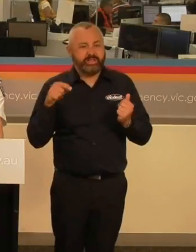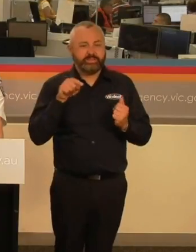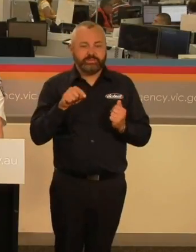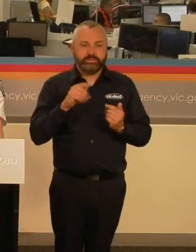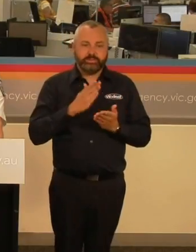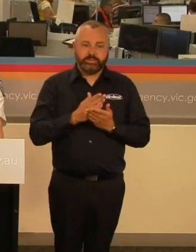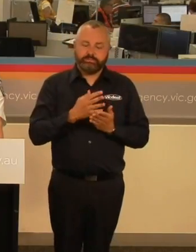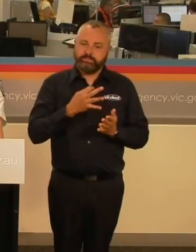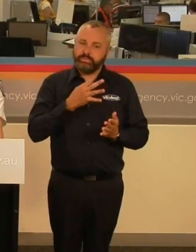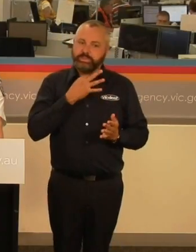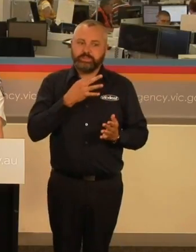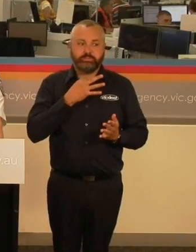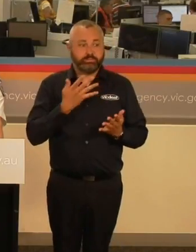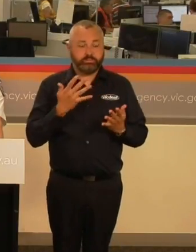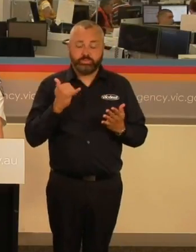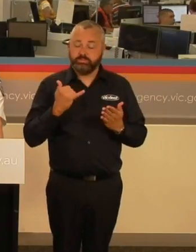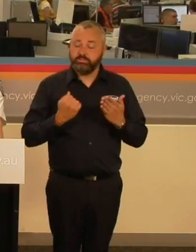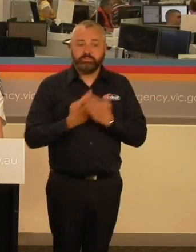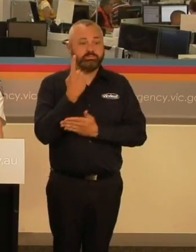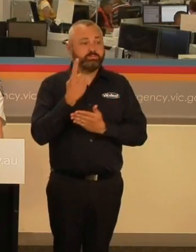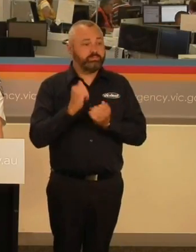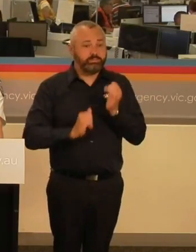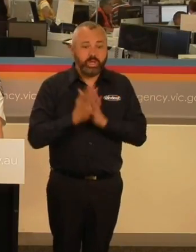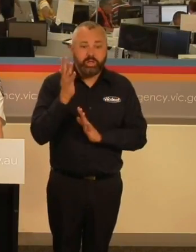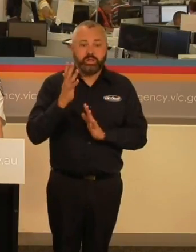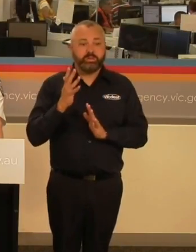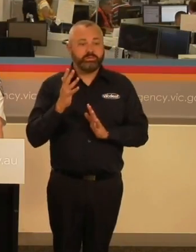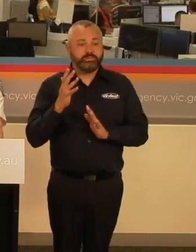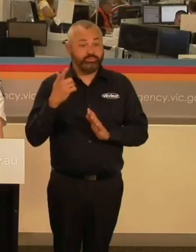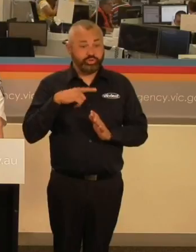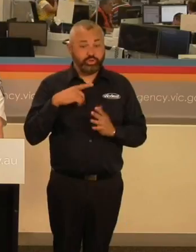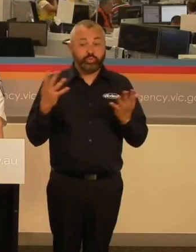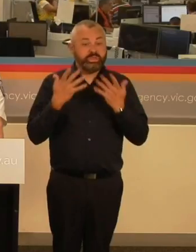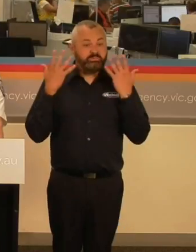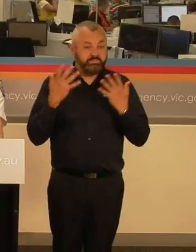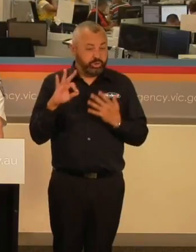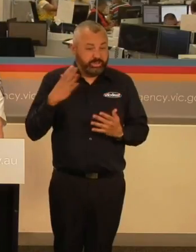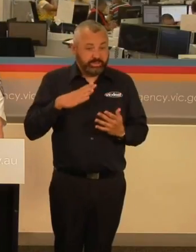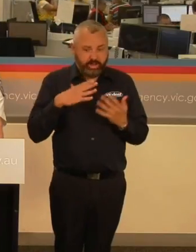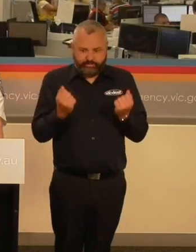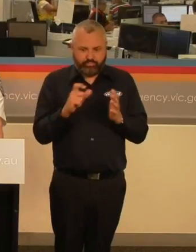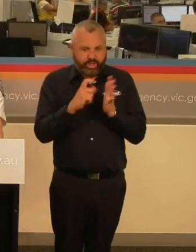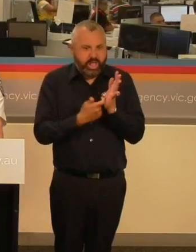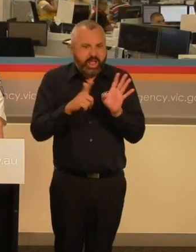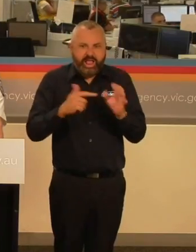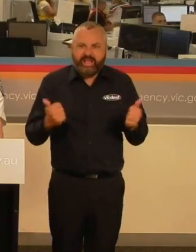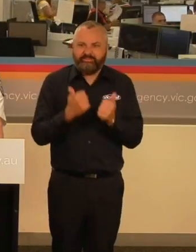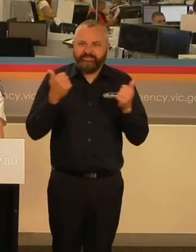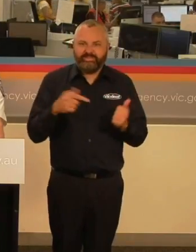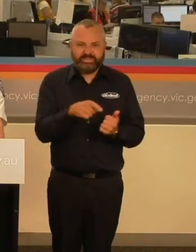fire does start it doesn't rely on wind alone to push it along the atmospheric conditions we'll see that it will be able to move through the environment